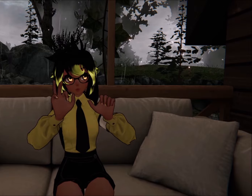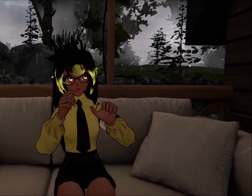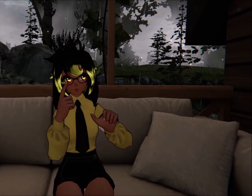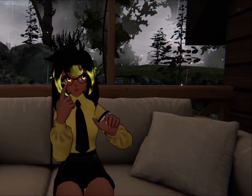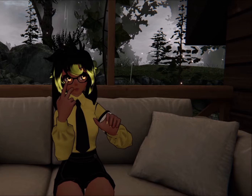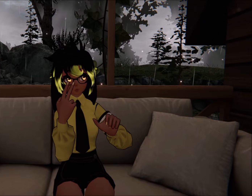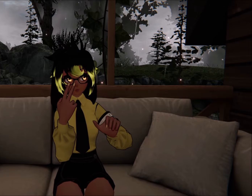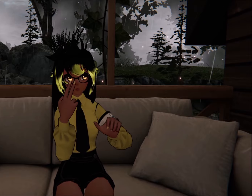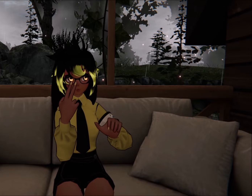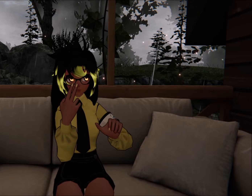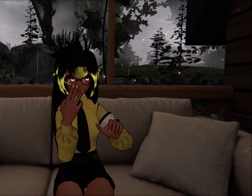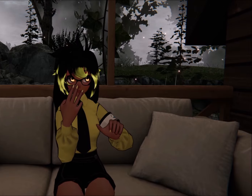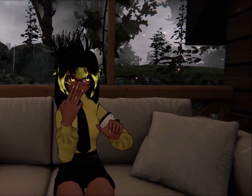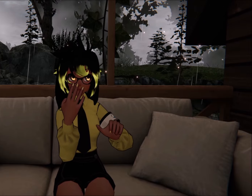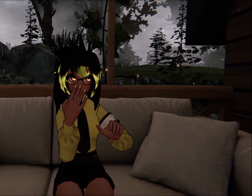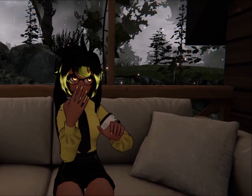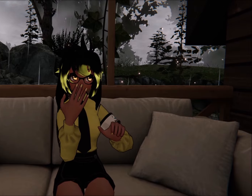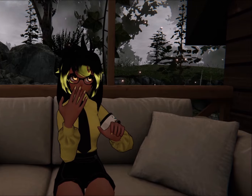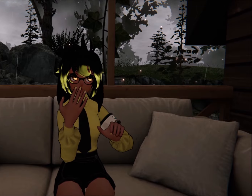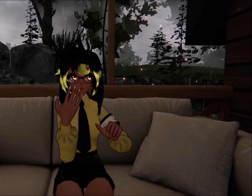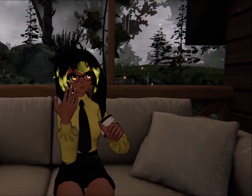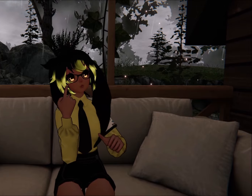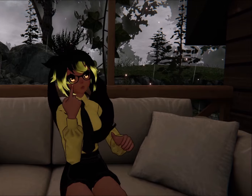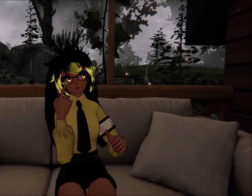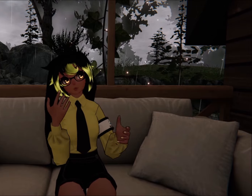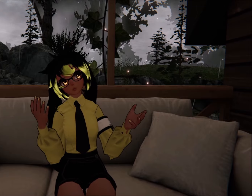1, 2, 3,4, 5. Very easy!